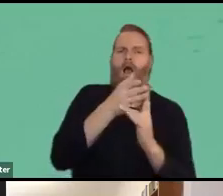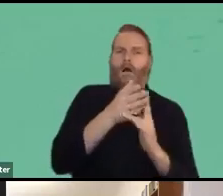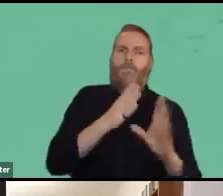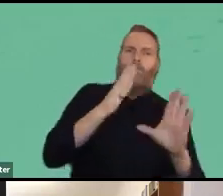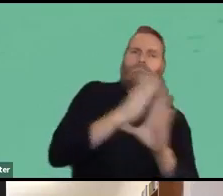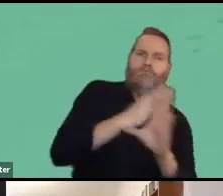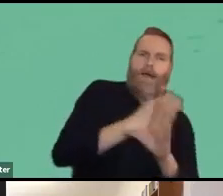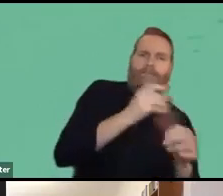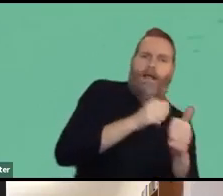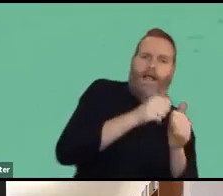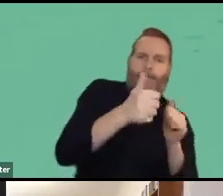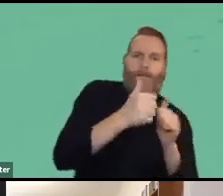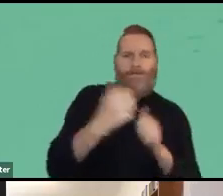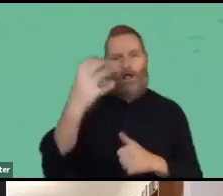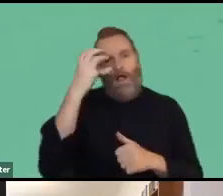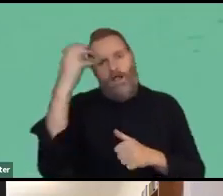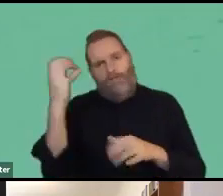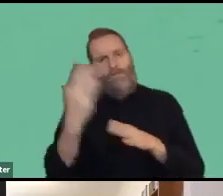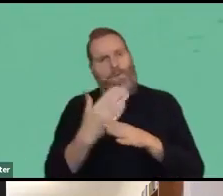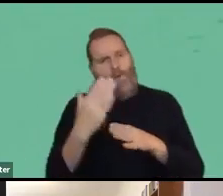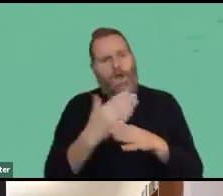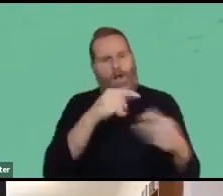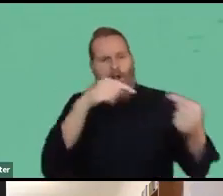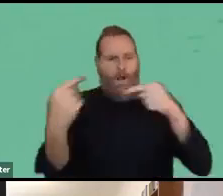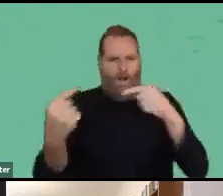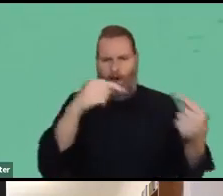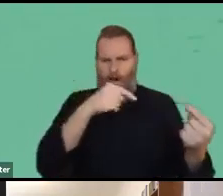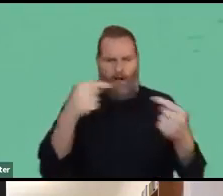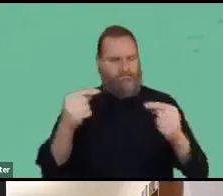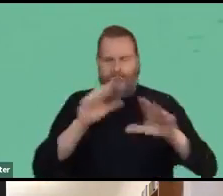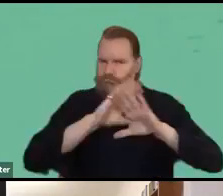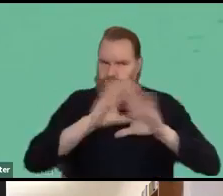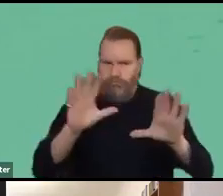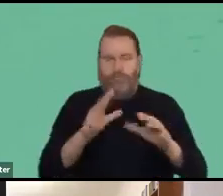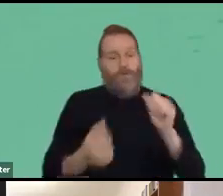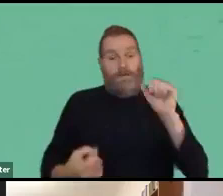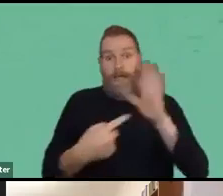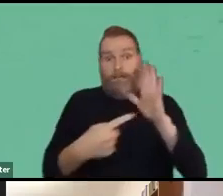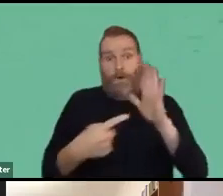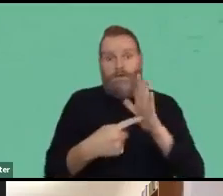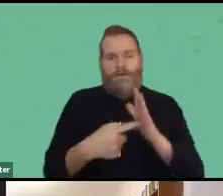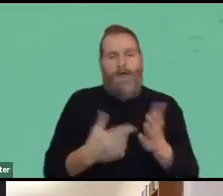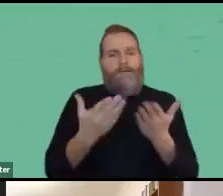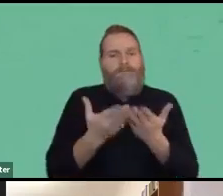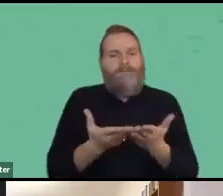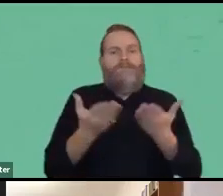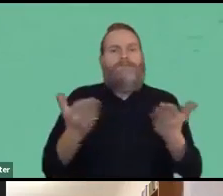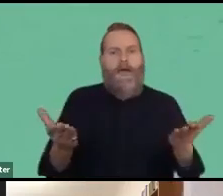unite everybody around the issue of fair pay it's not about public versus private, it's not about